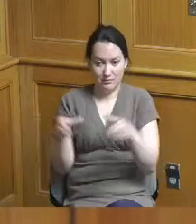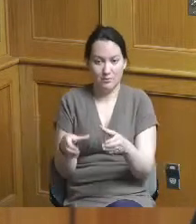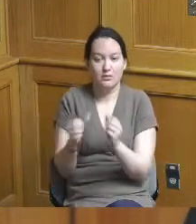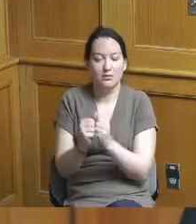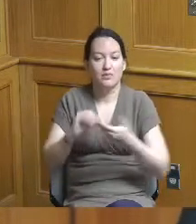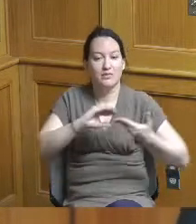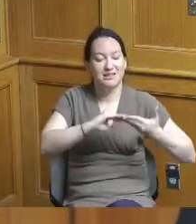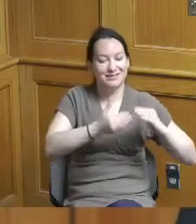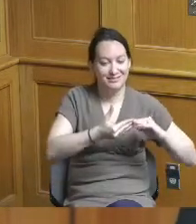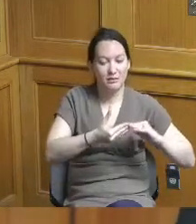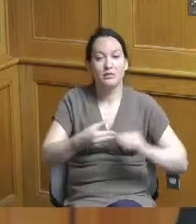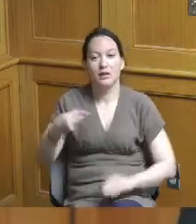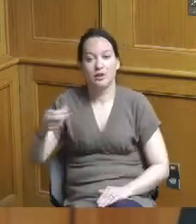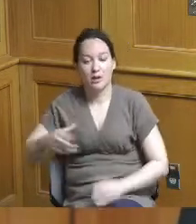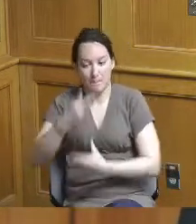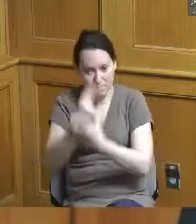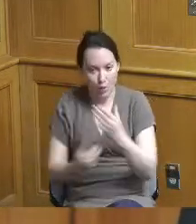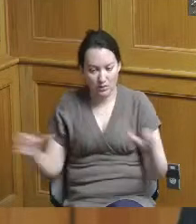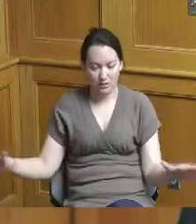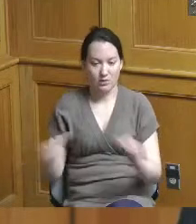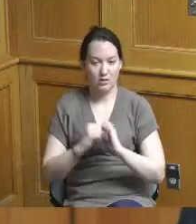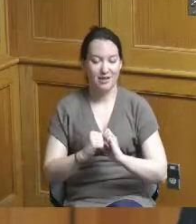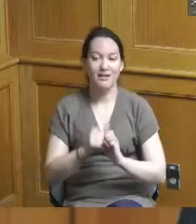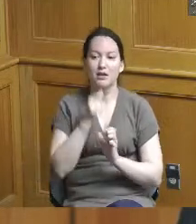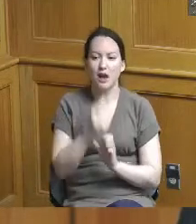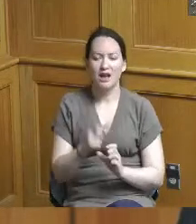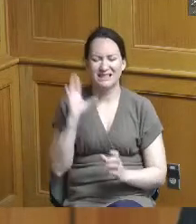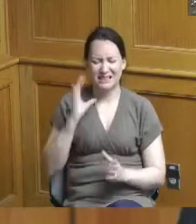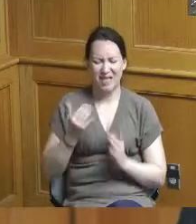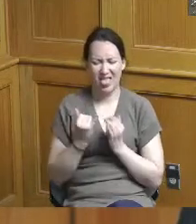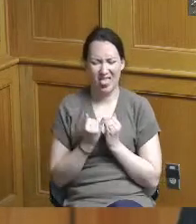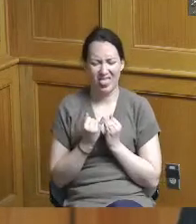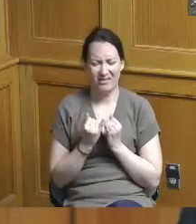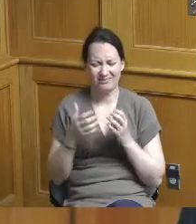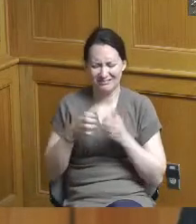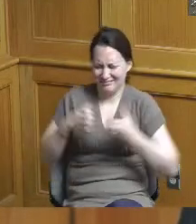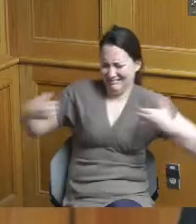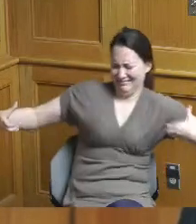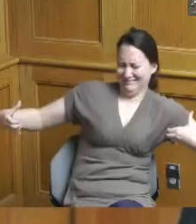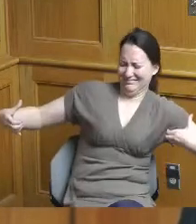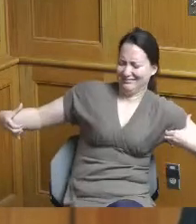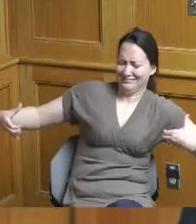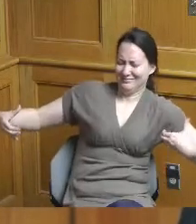can not have so much of the kind of Disconnect between the two but rather have a joint effort